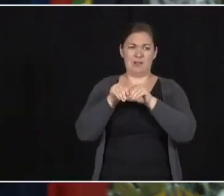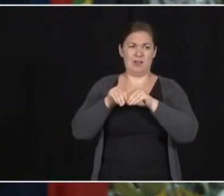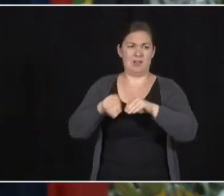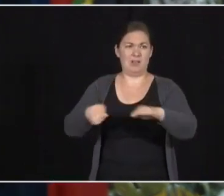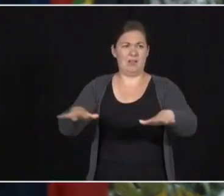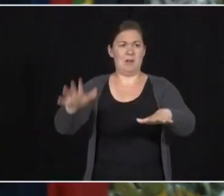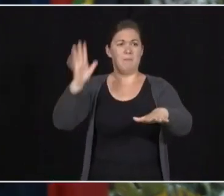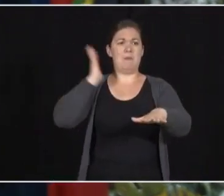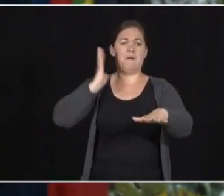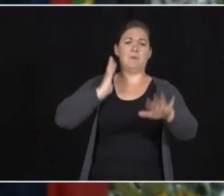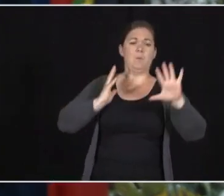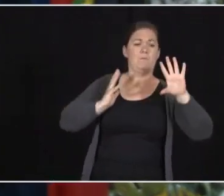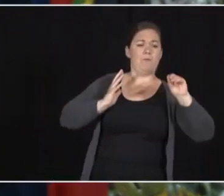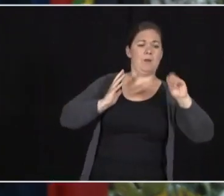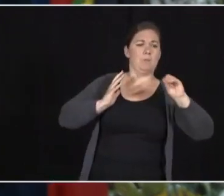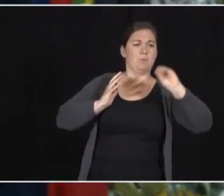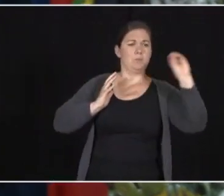versus before the weekend it was roughly 30 force.